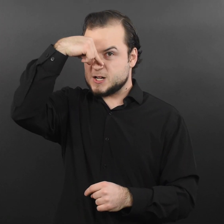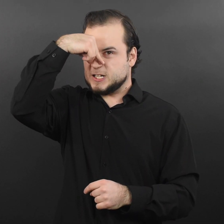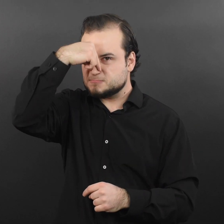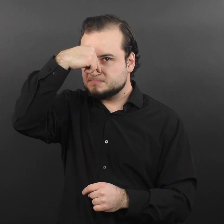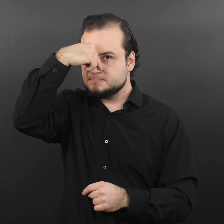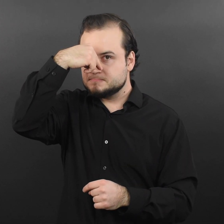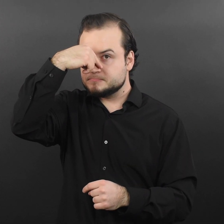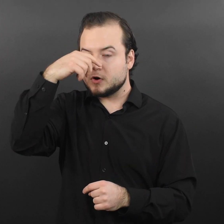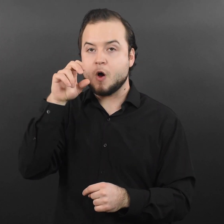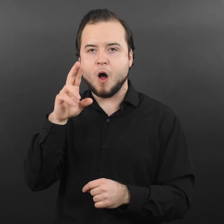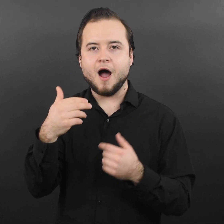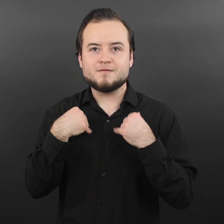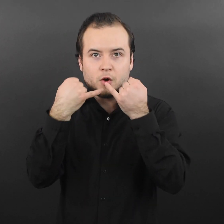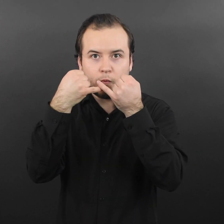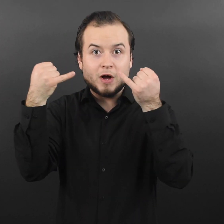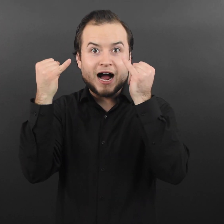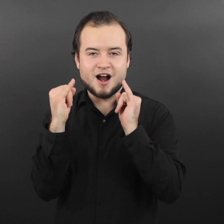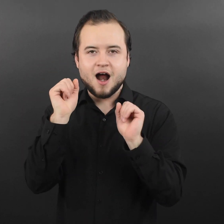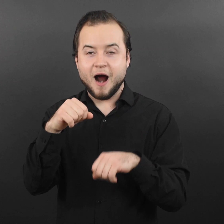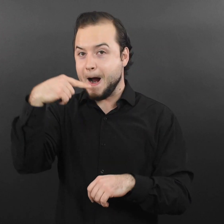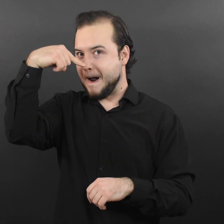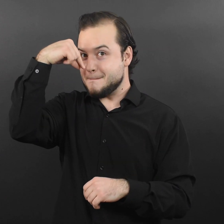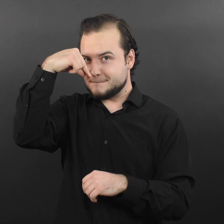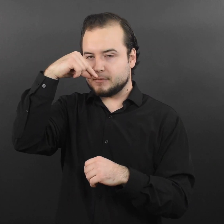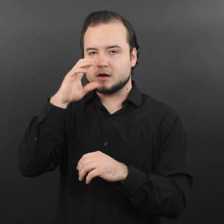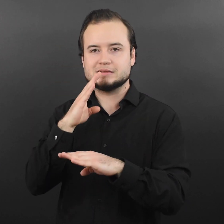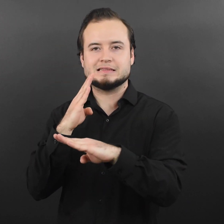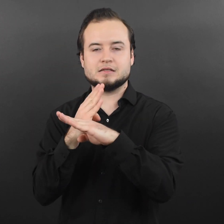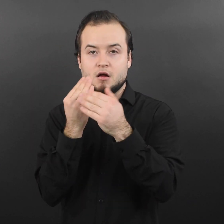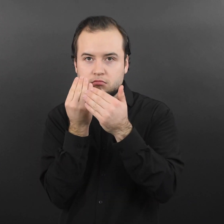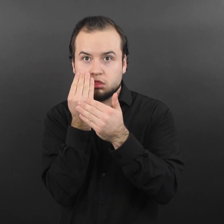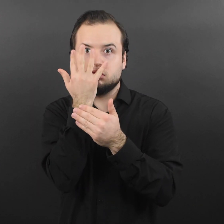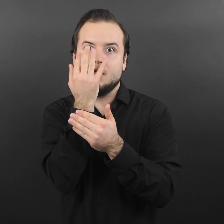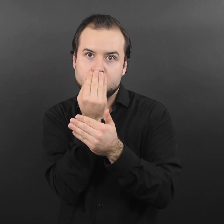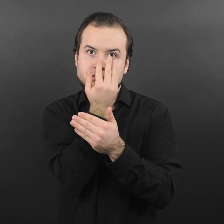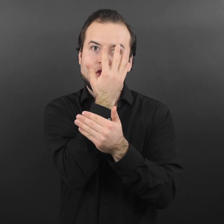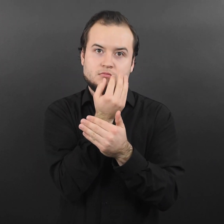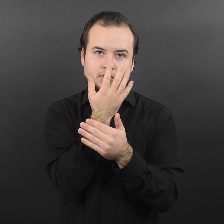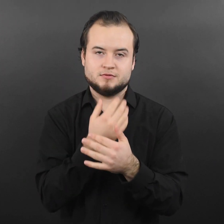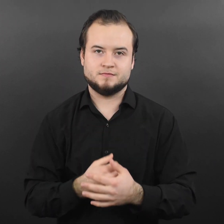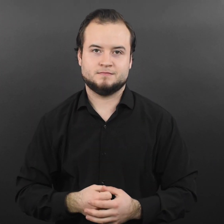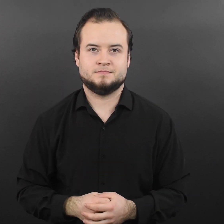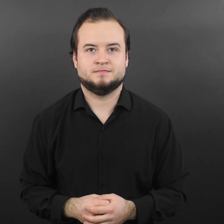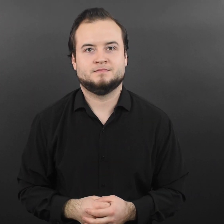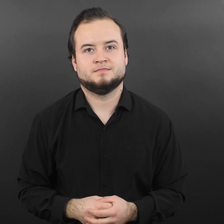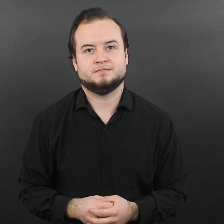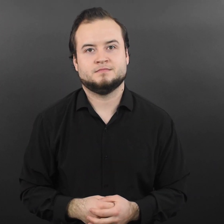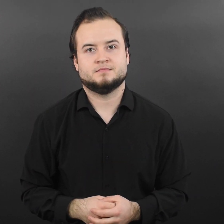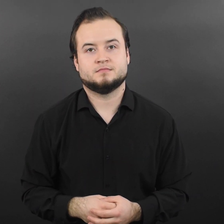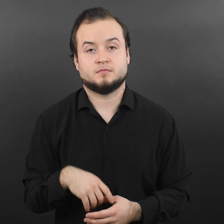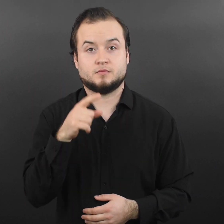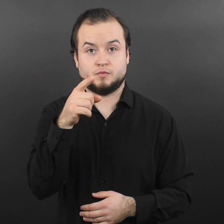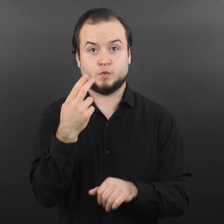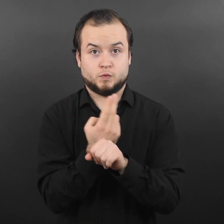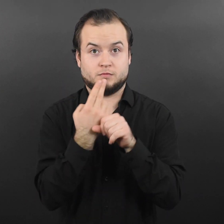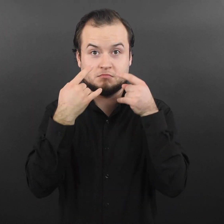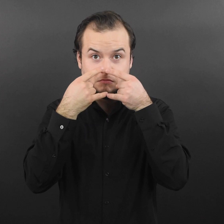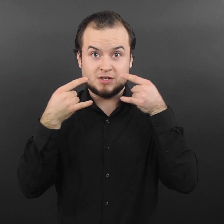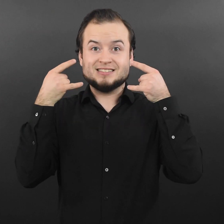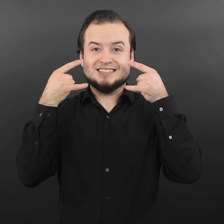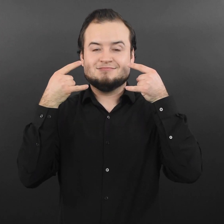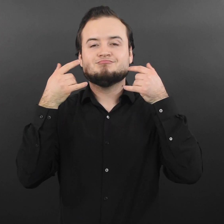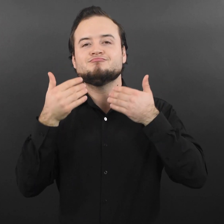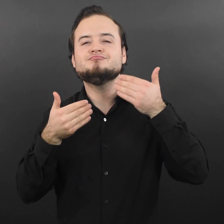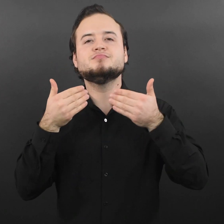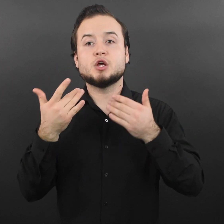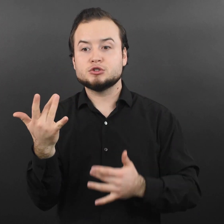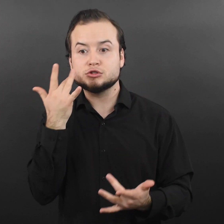or one that has a nose wire to limit fogging. • Do NOT touch the mask when wearing it.